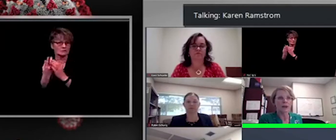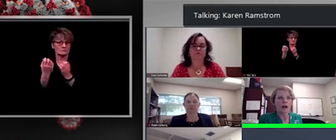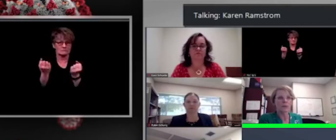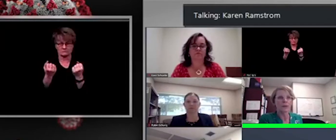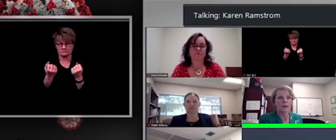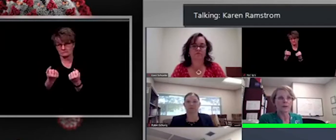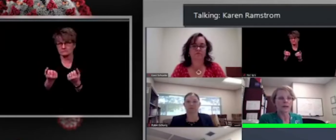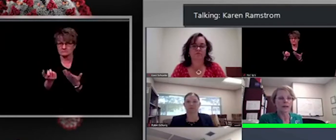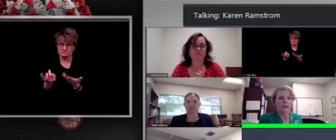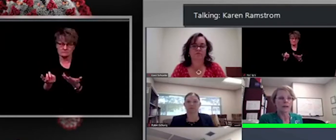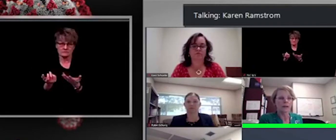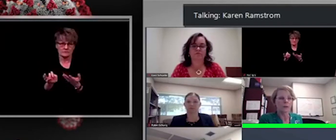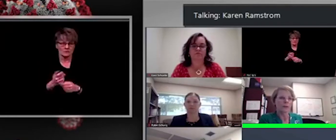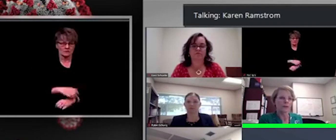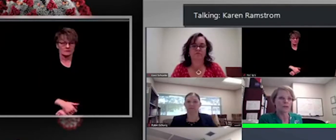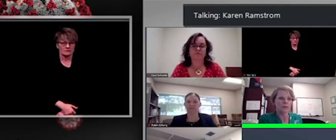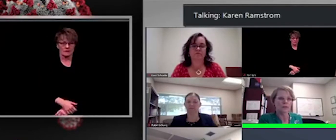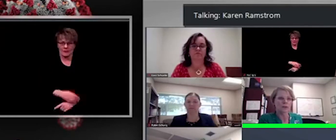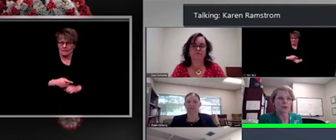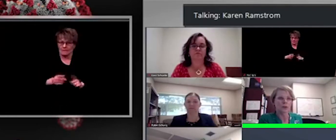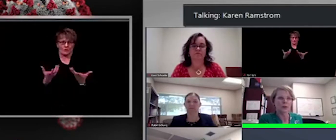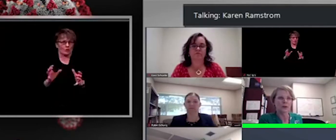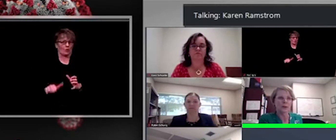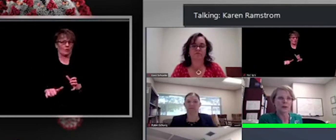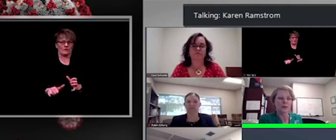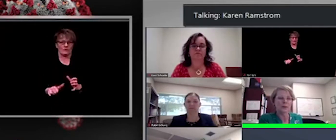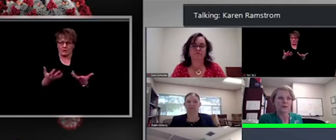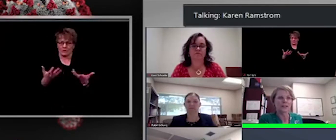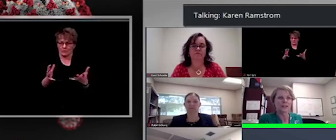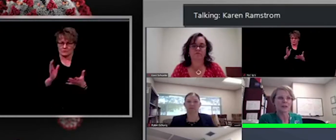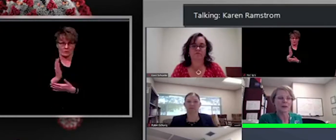not where we want to be. We don't want those individuals. We don't want people to end up